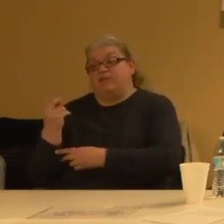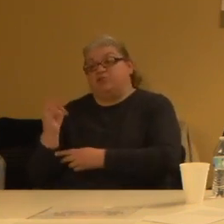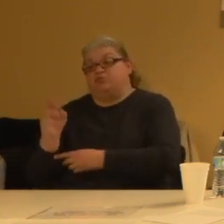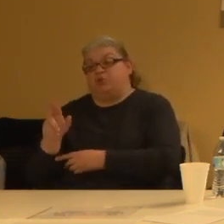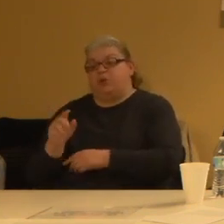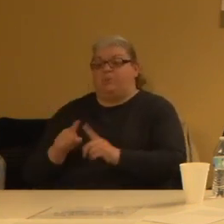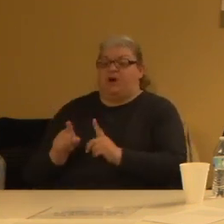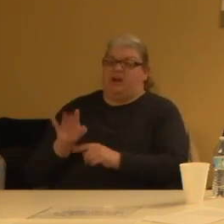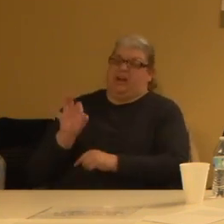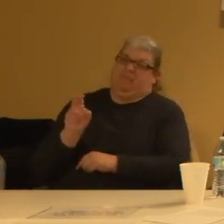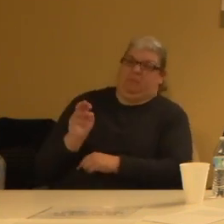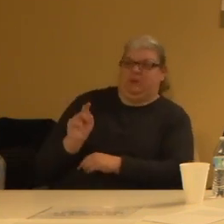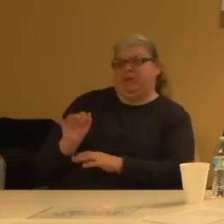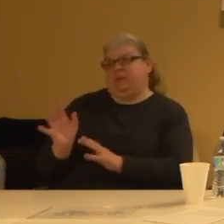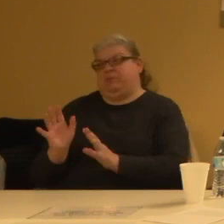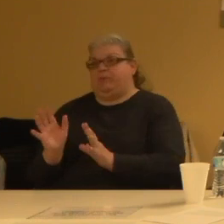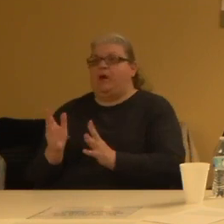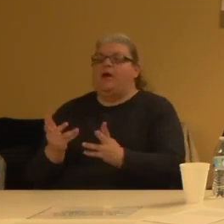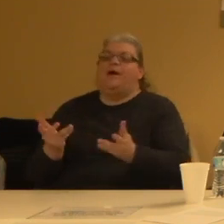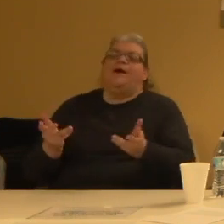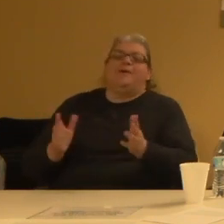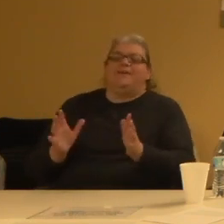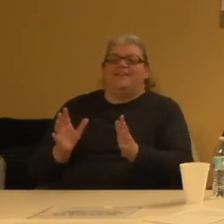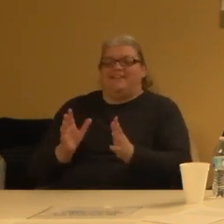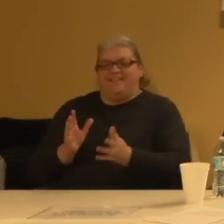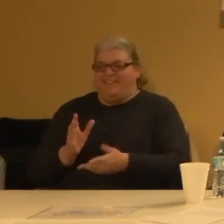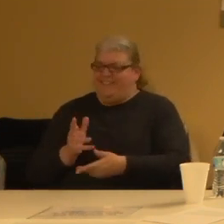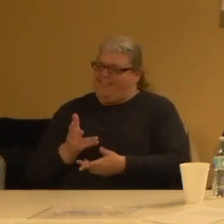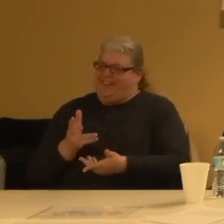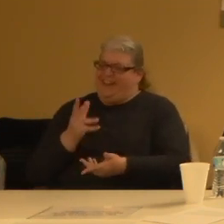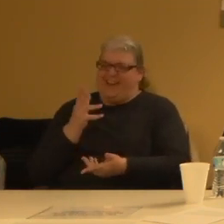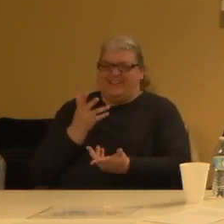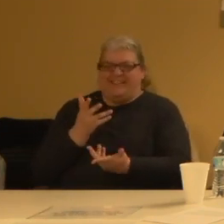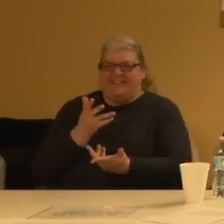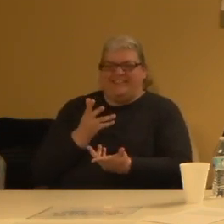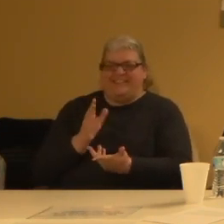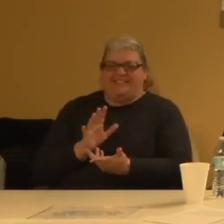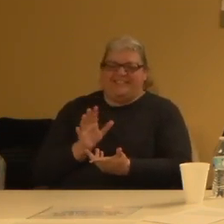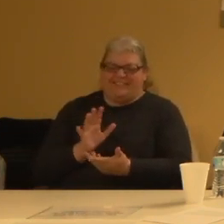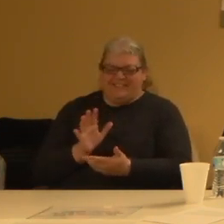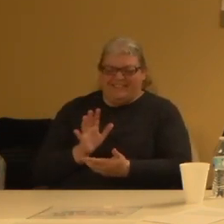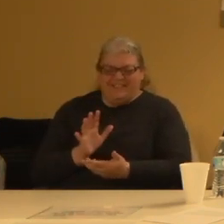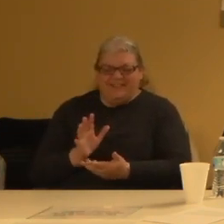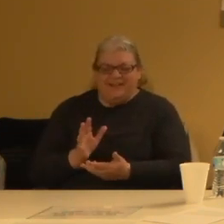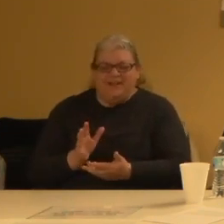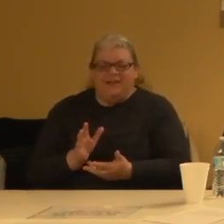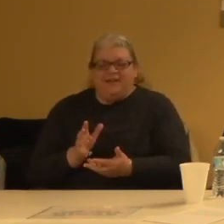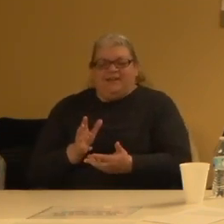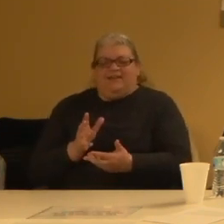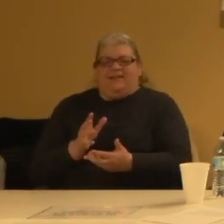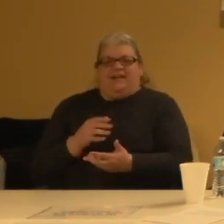no shade to the public, sorry, calling, whatever. But I don't like that type of work because it's